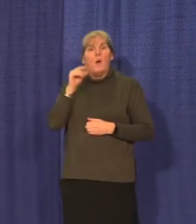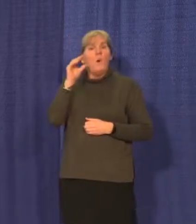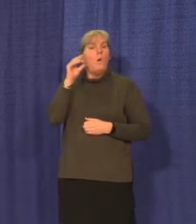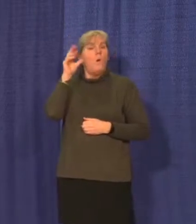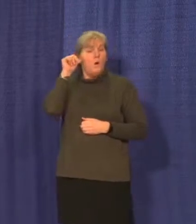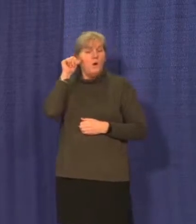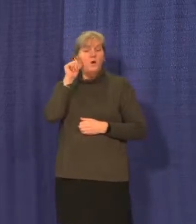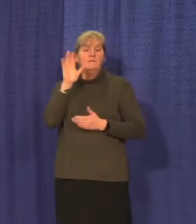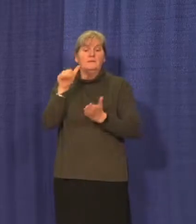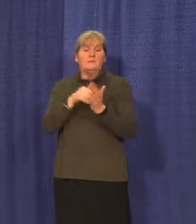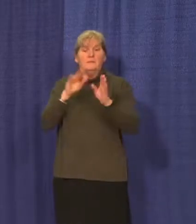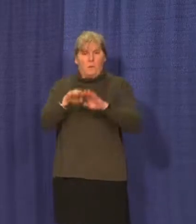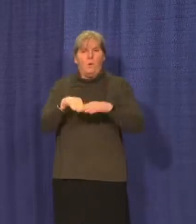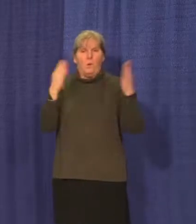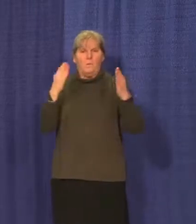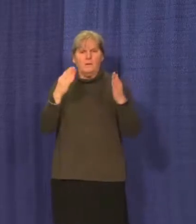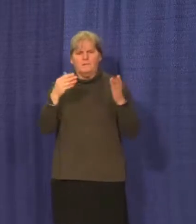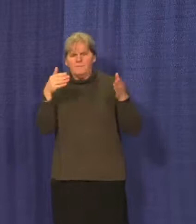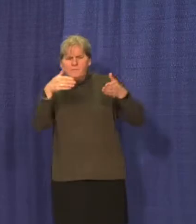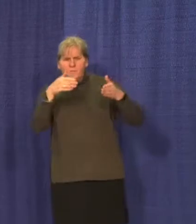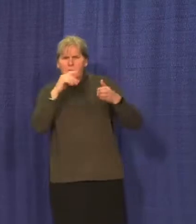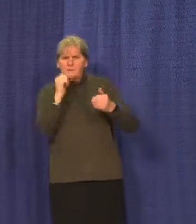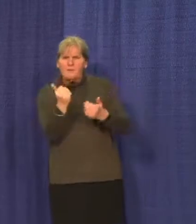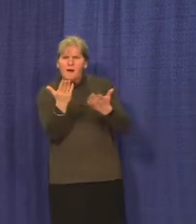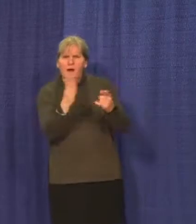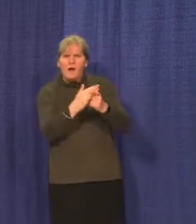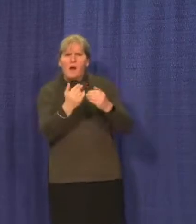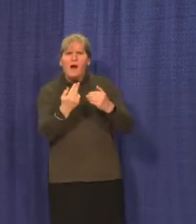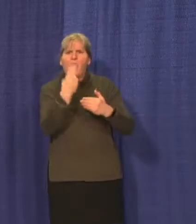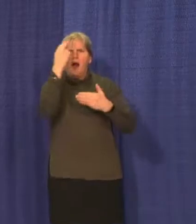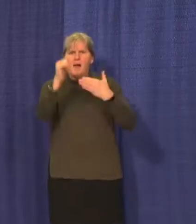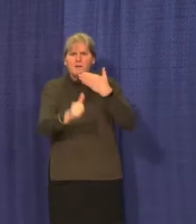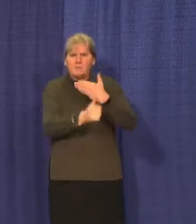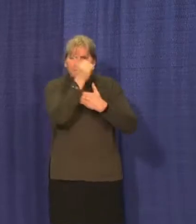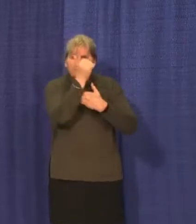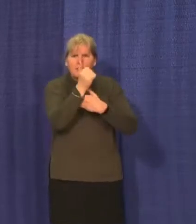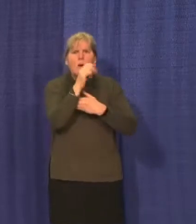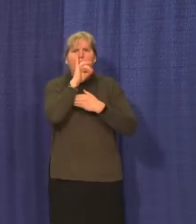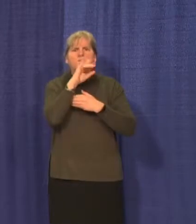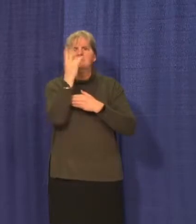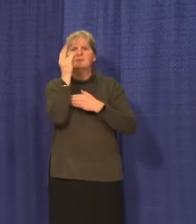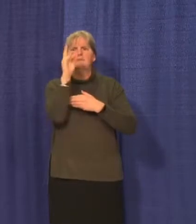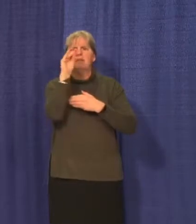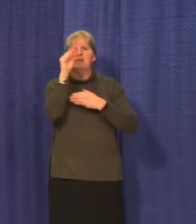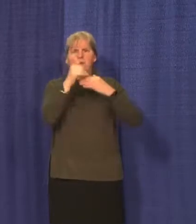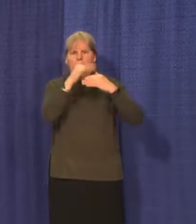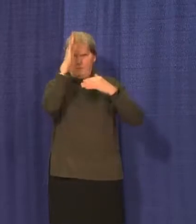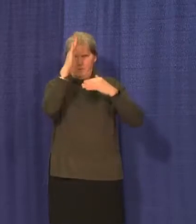yesterday, focused on those who are high risk including anyone over the age of 70 and those